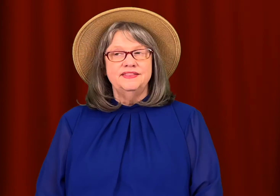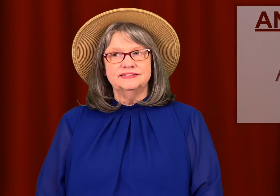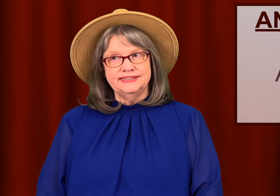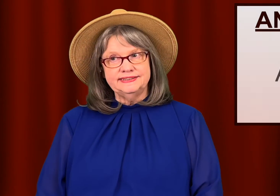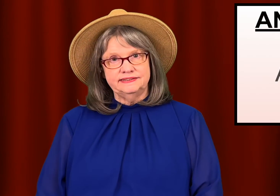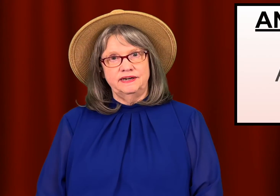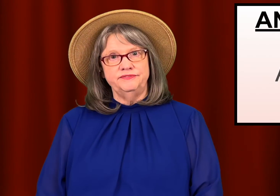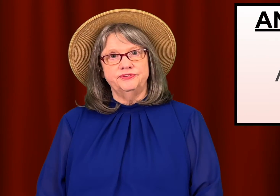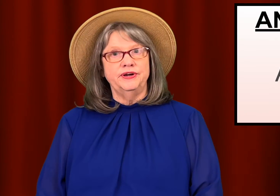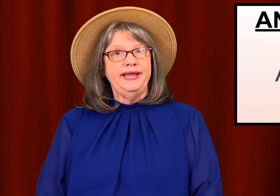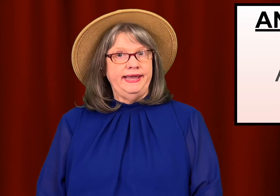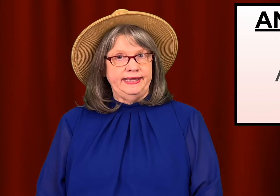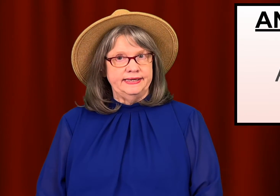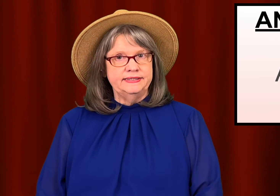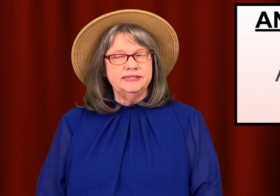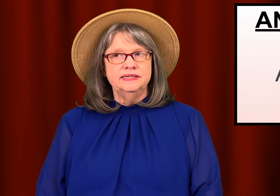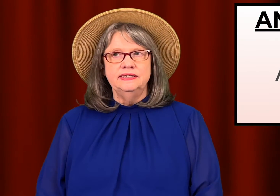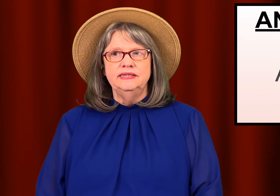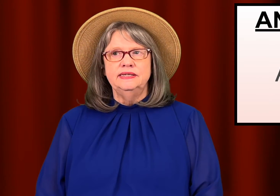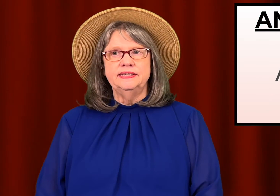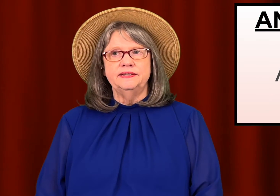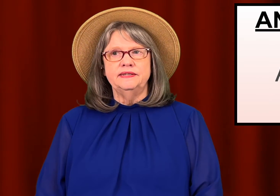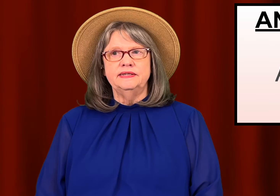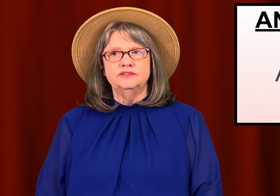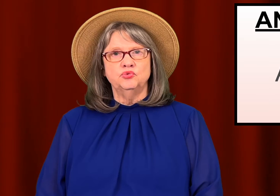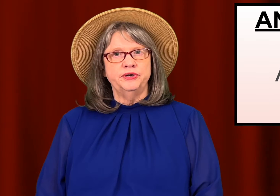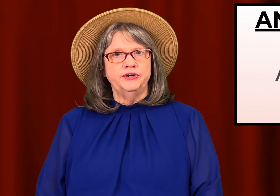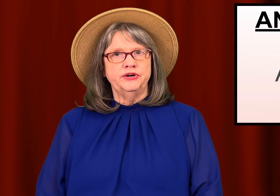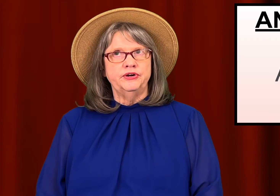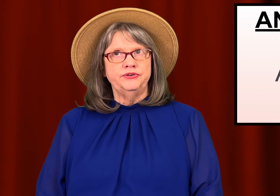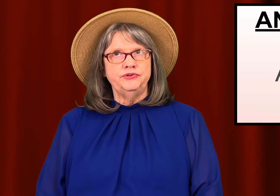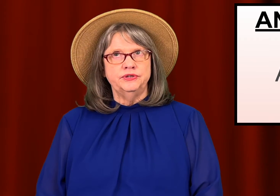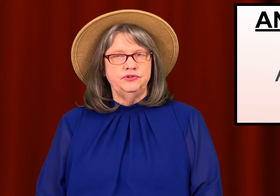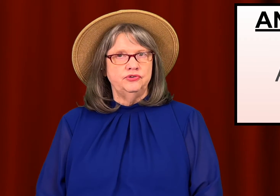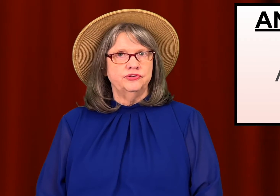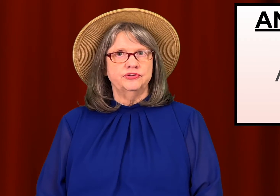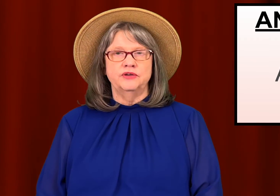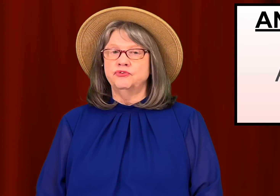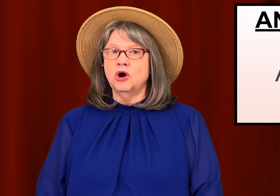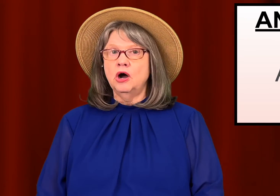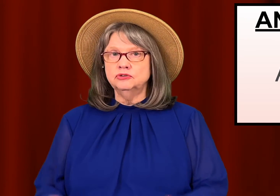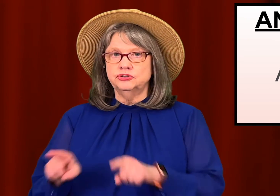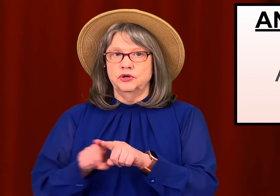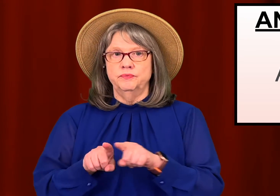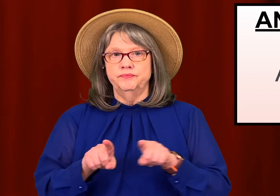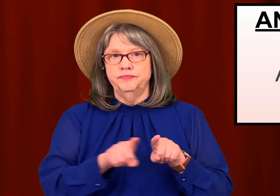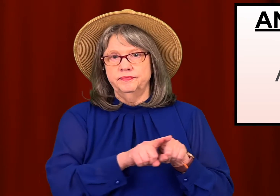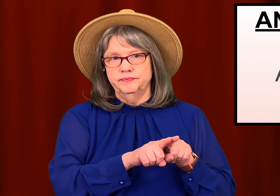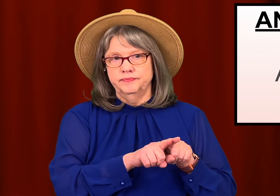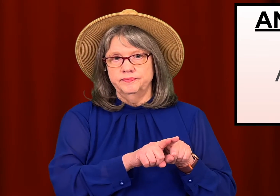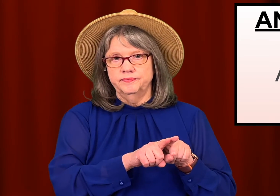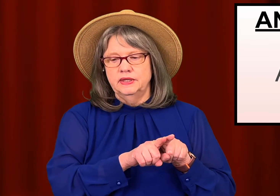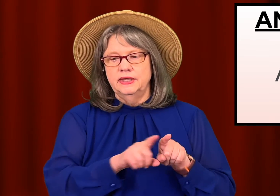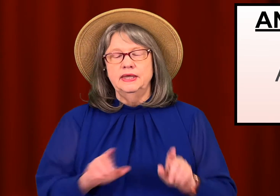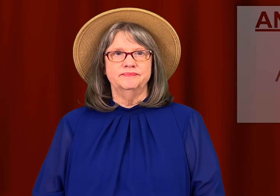The sixth sign for AND is where you can use the sign for ALSO.